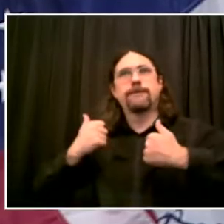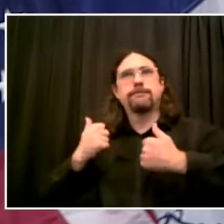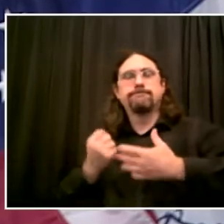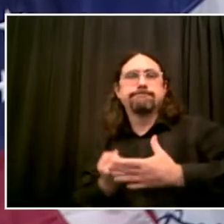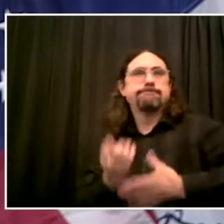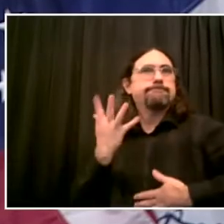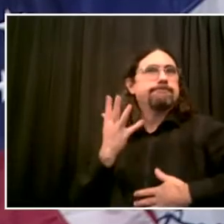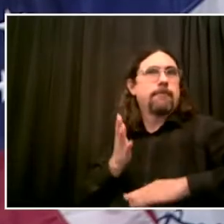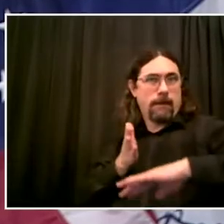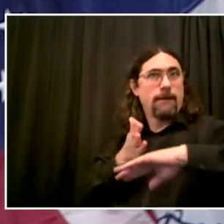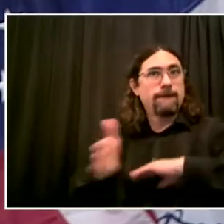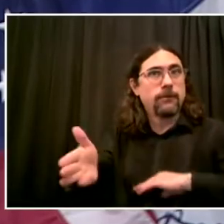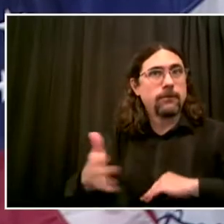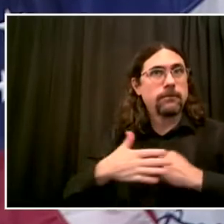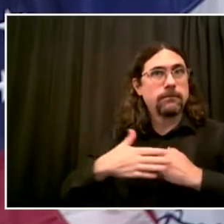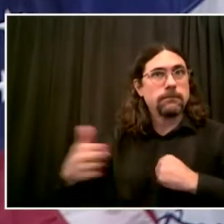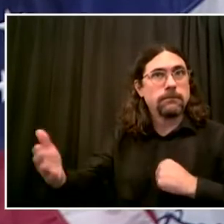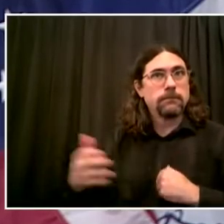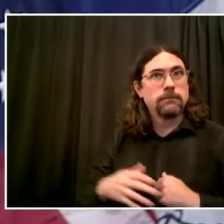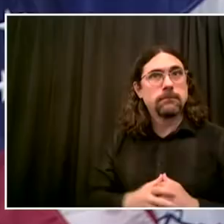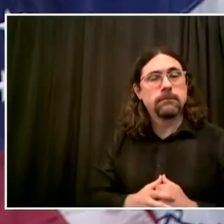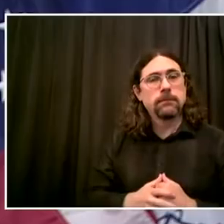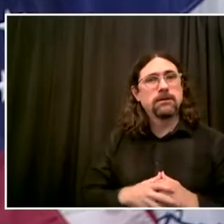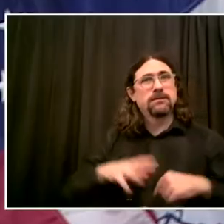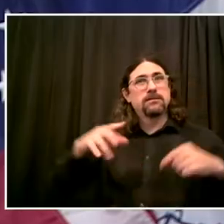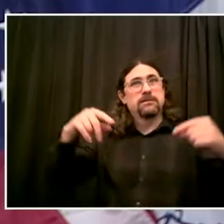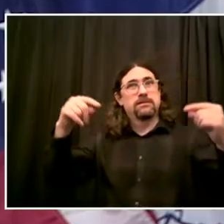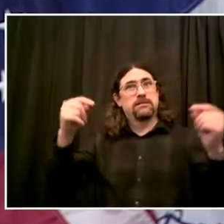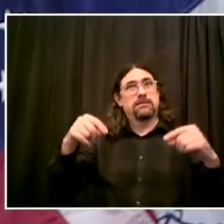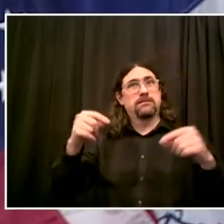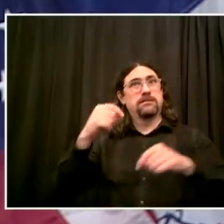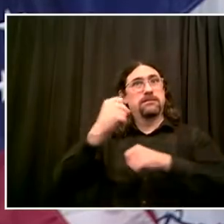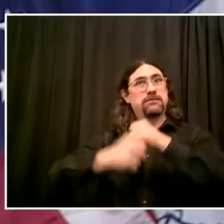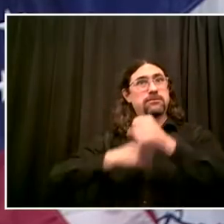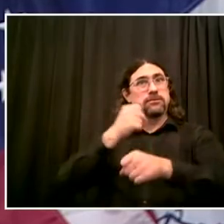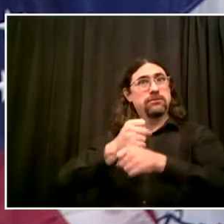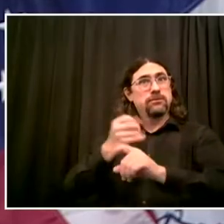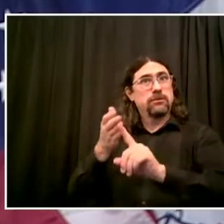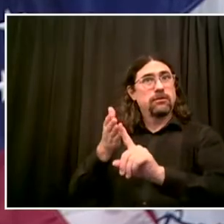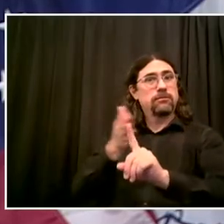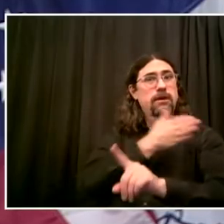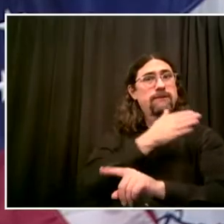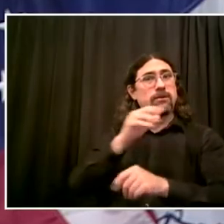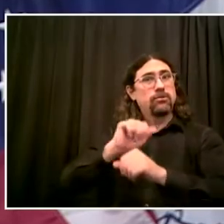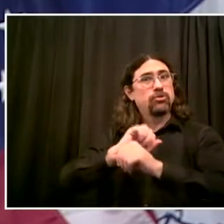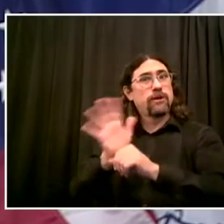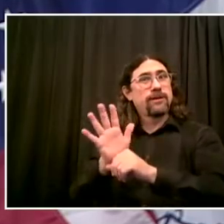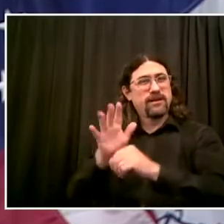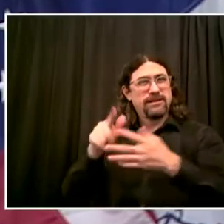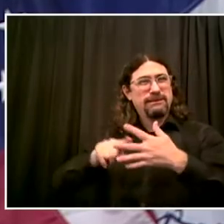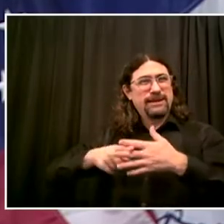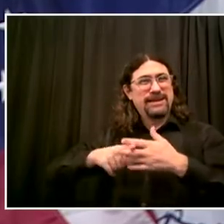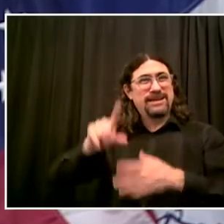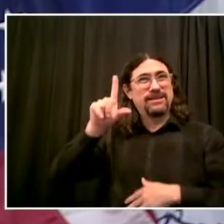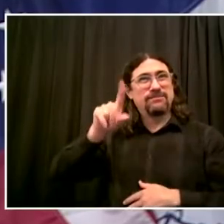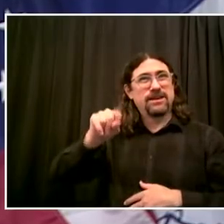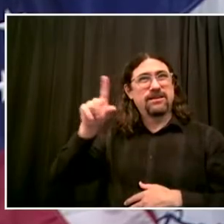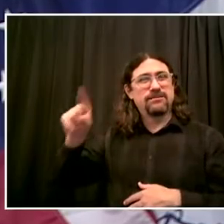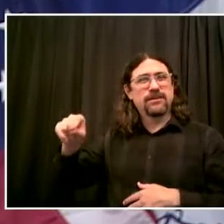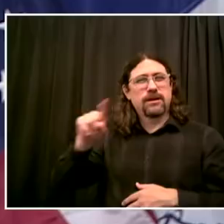CORONAVIRUS? WE KNOW THE CITY WAS AT AN ALL- TIME HIH GOF EMPLOYME. NT CRIME LEVELS HAD